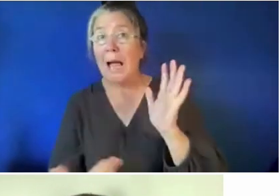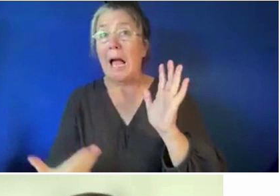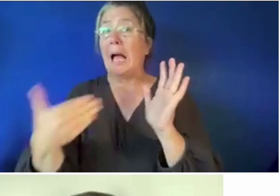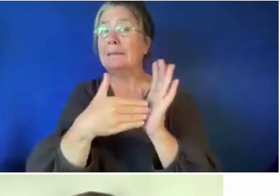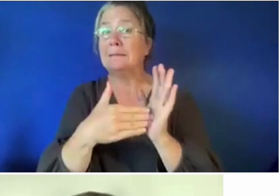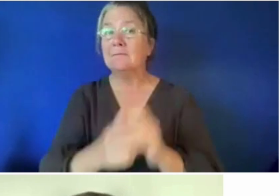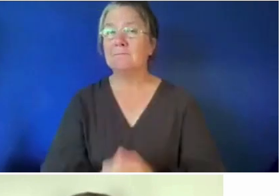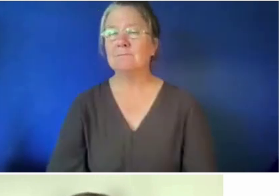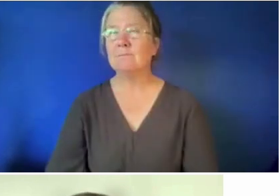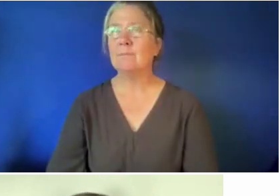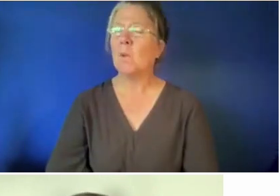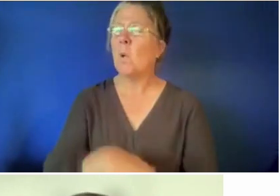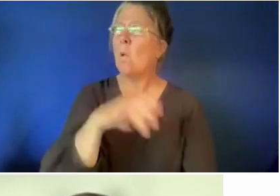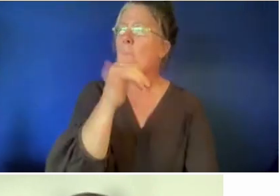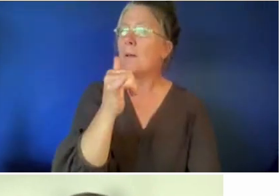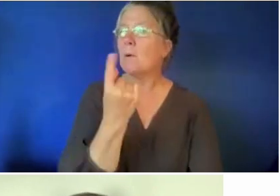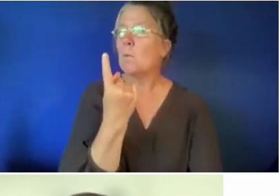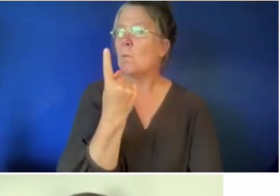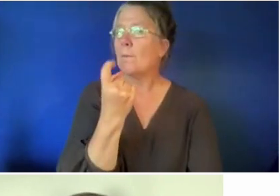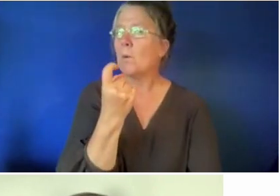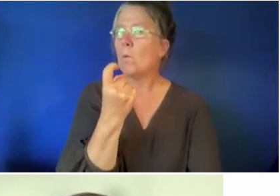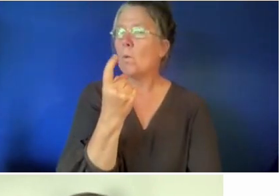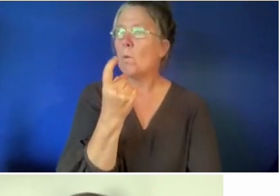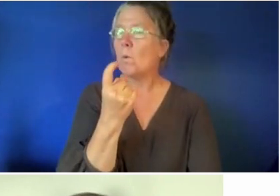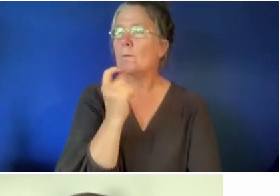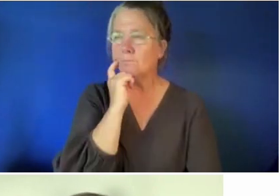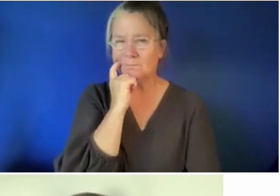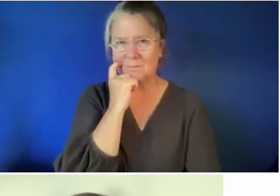Just one thing maybe, which is to reflect on,